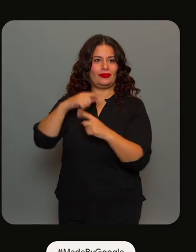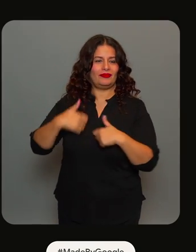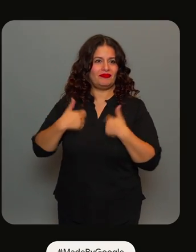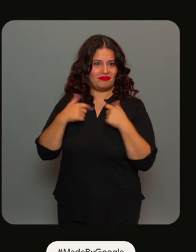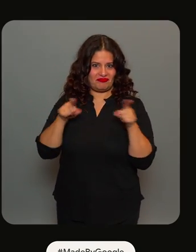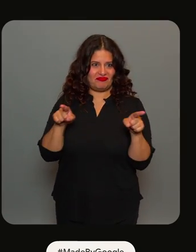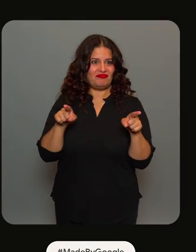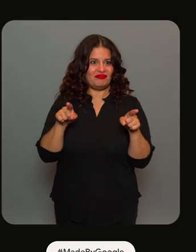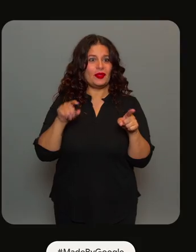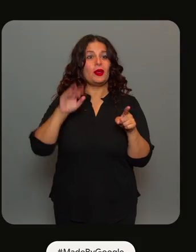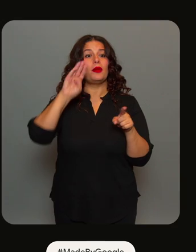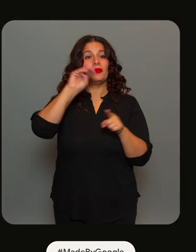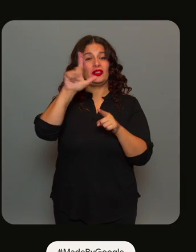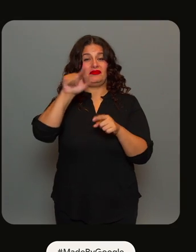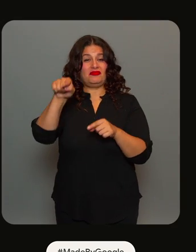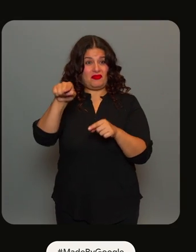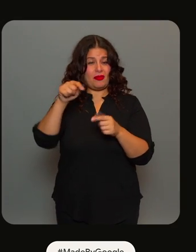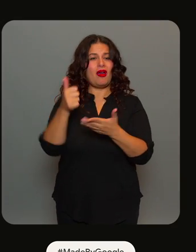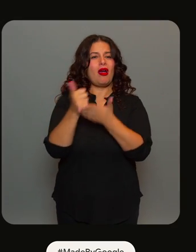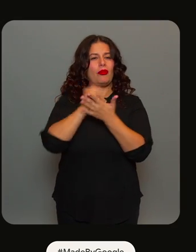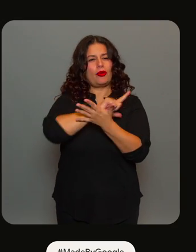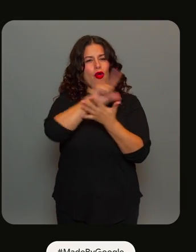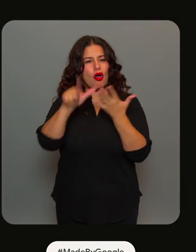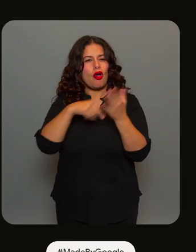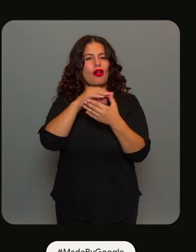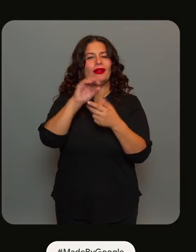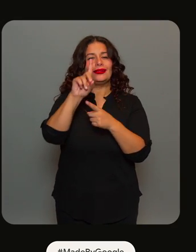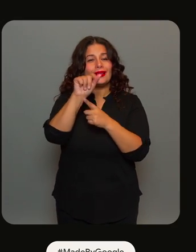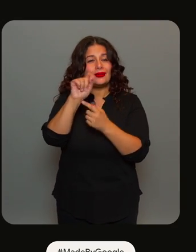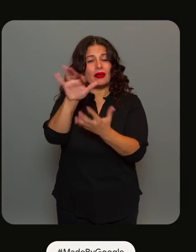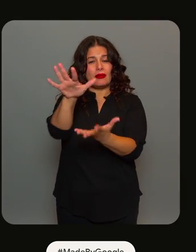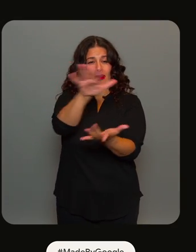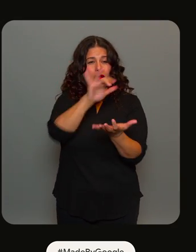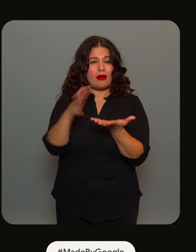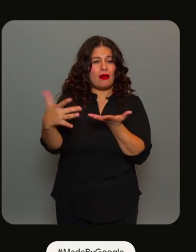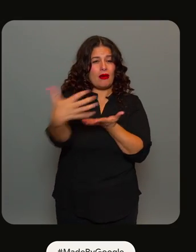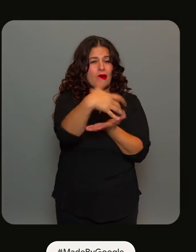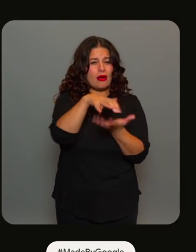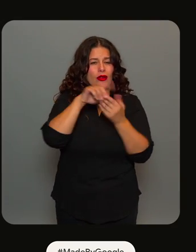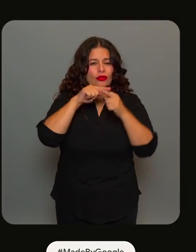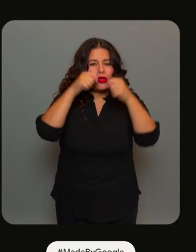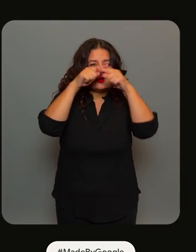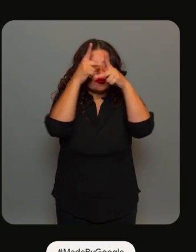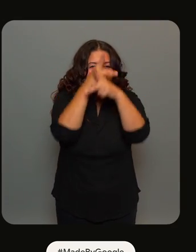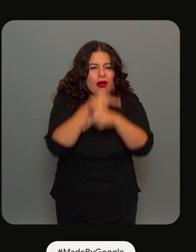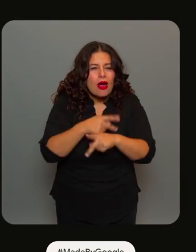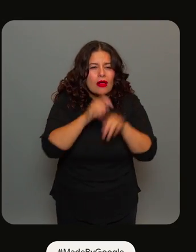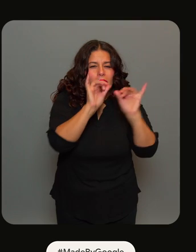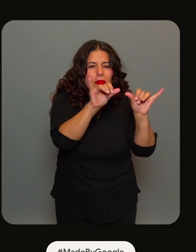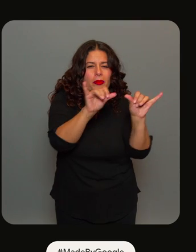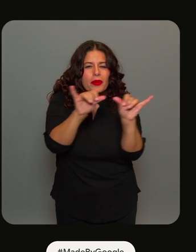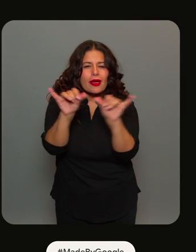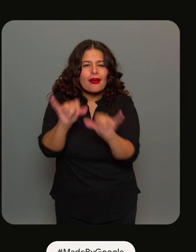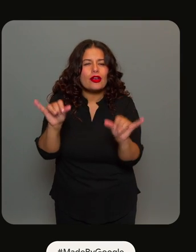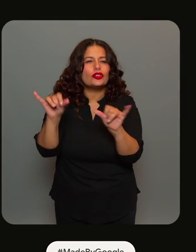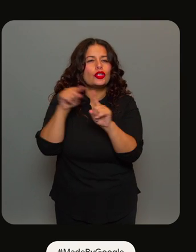all of this data and pull all the common patterns both in everyday life during their everyday exercises, learn to